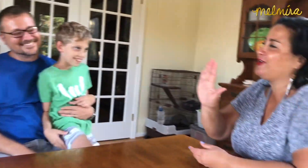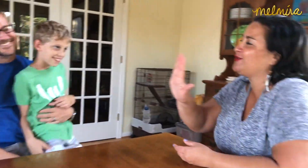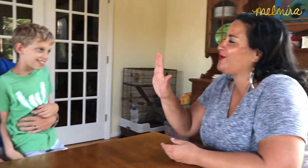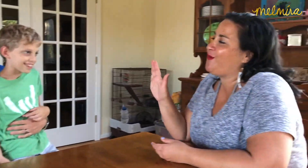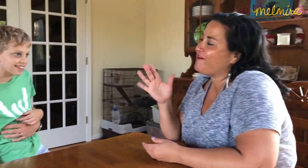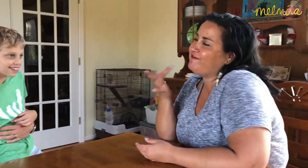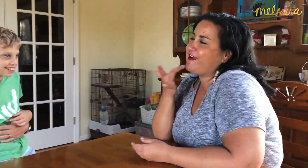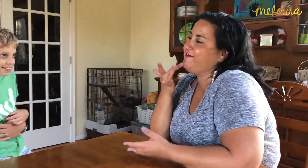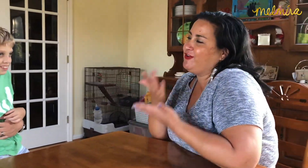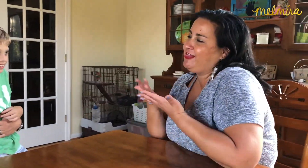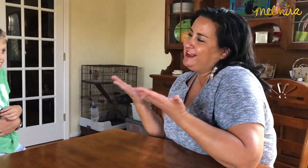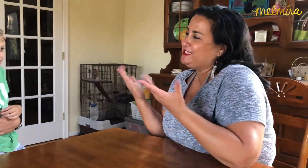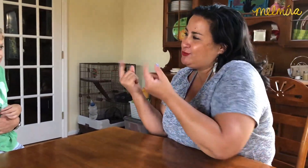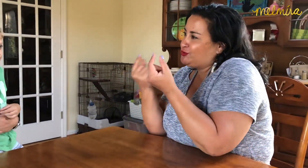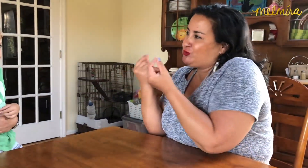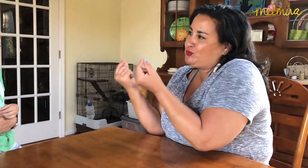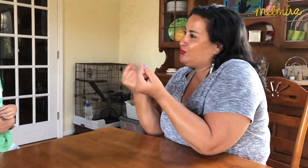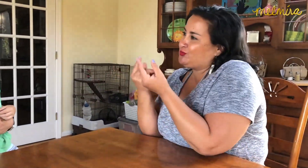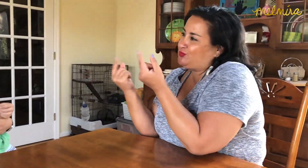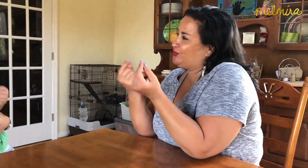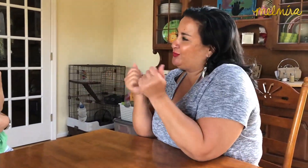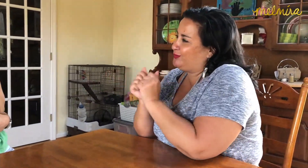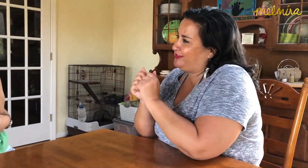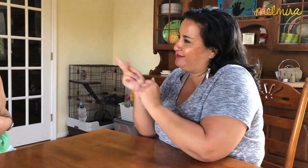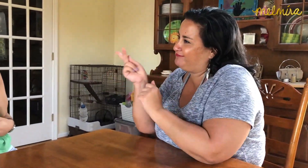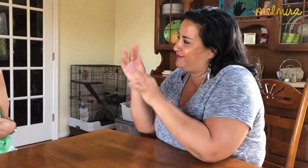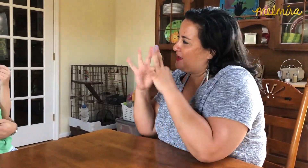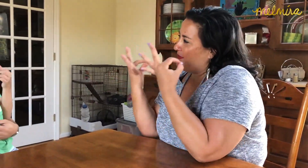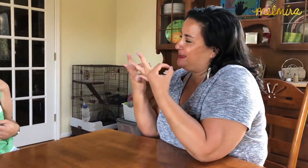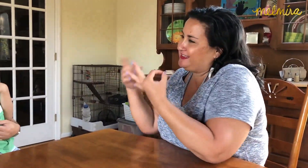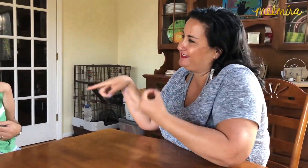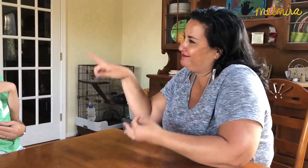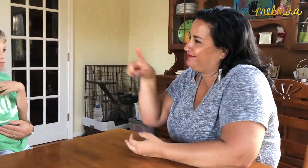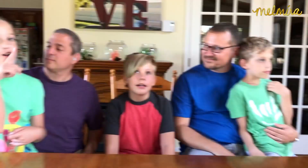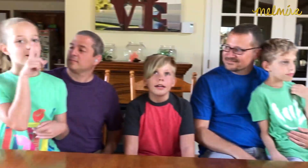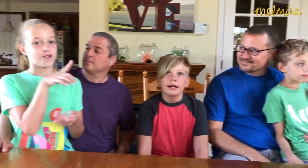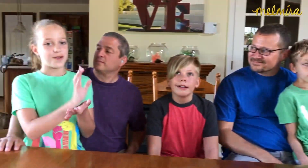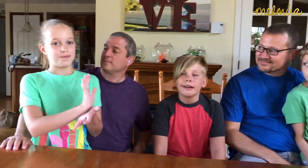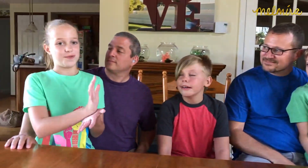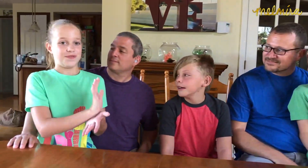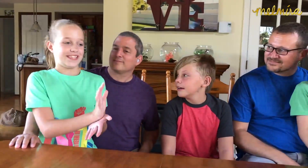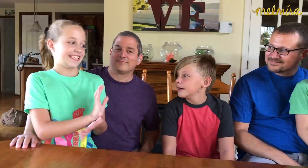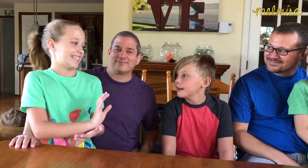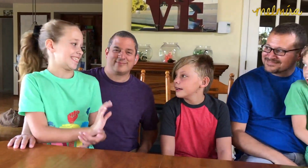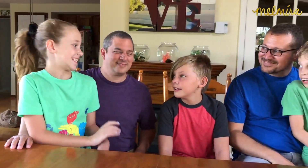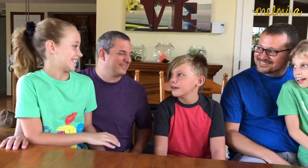What're your favorite things to do with your family? Watching movies.